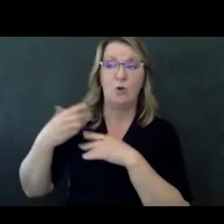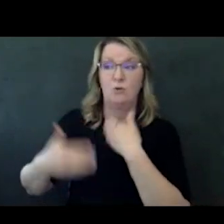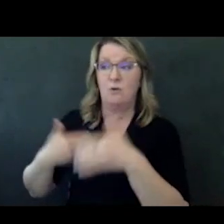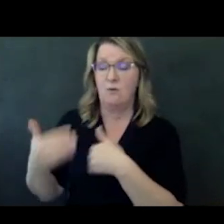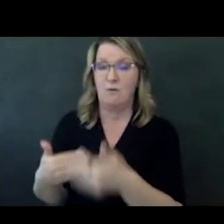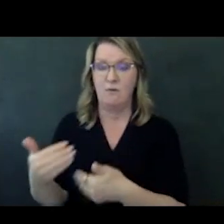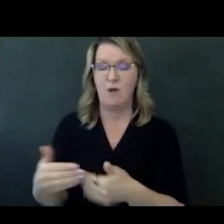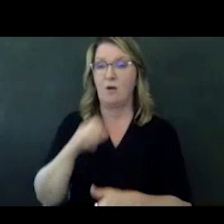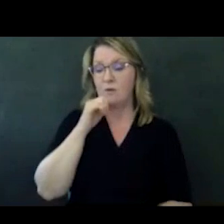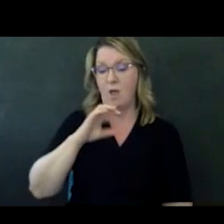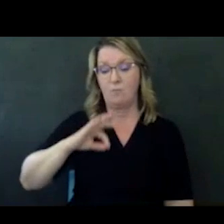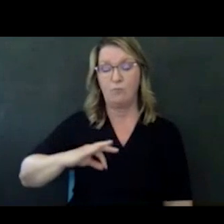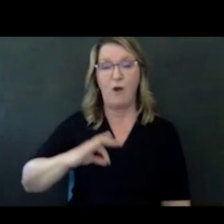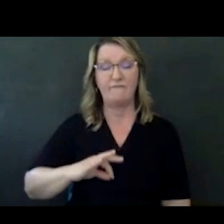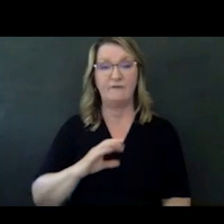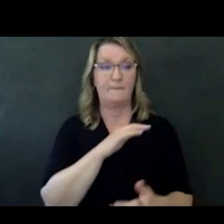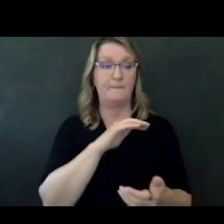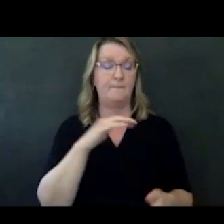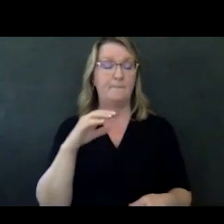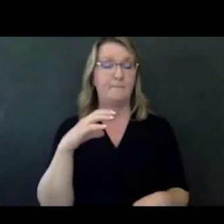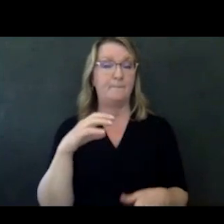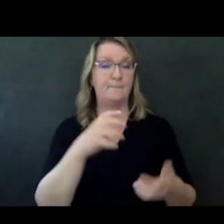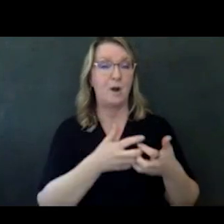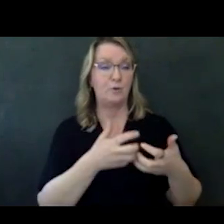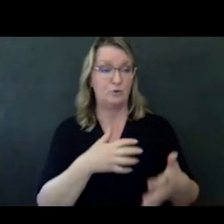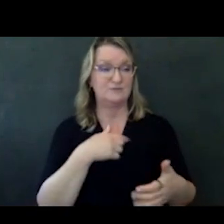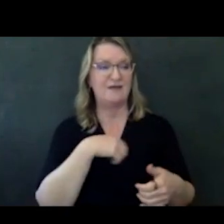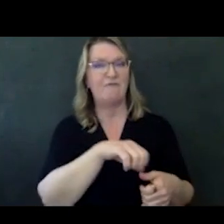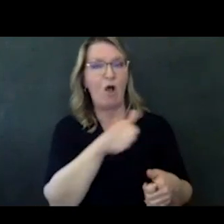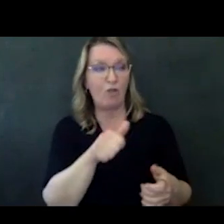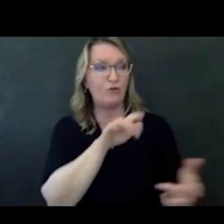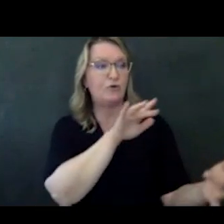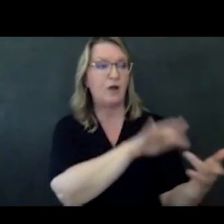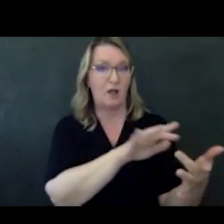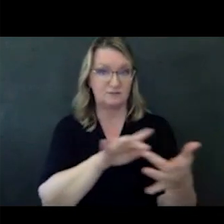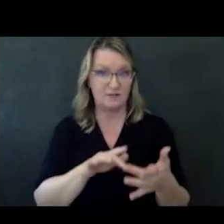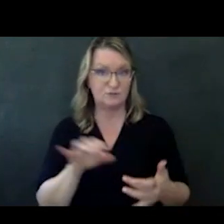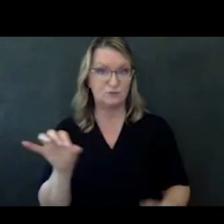existing connections that we have been able to access. For example, we recently began working